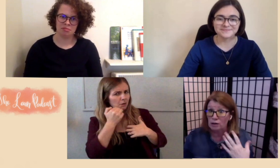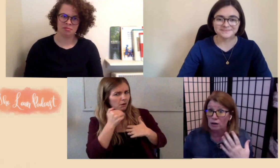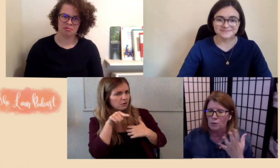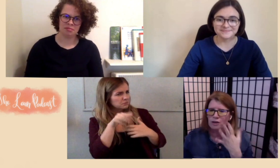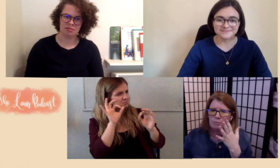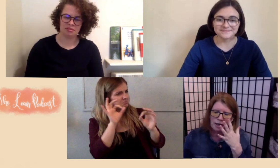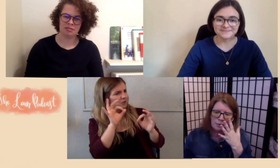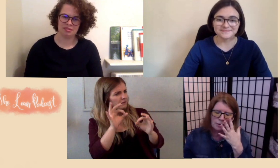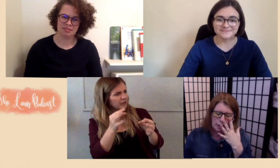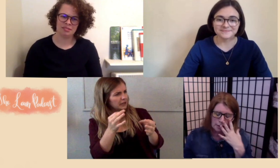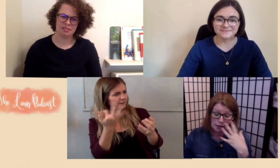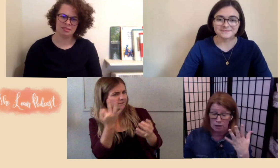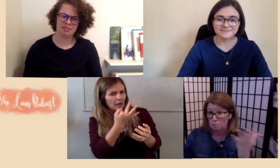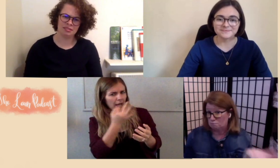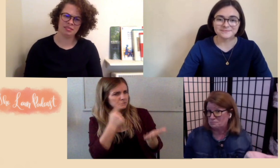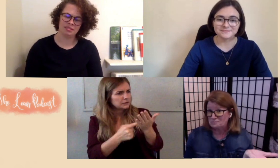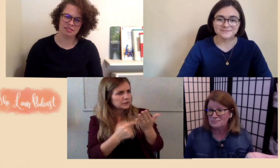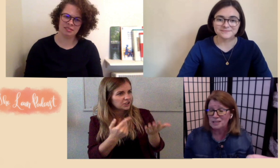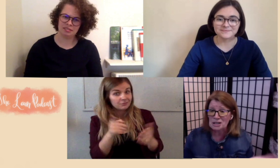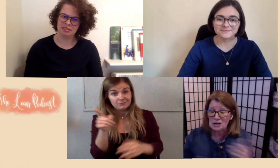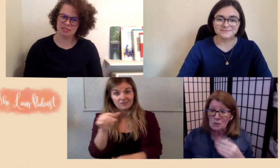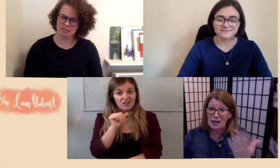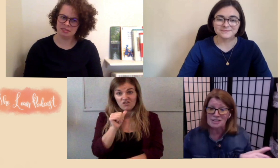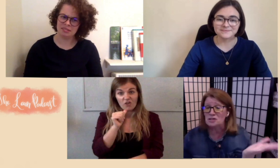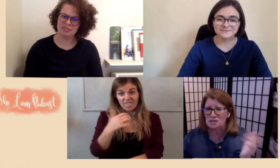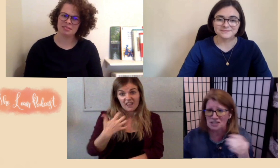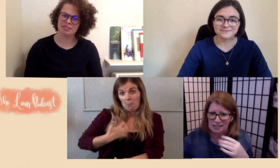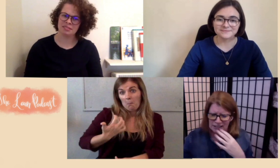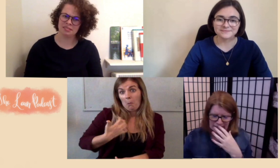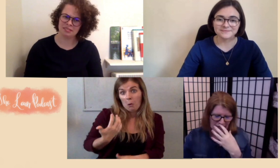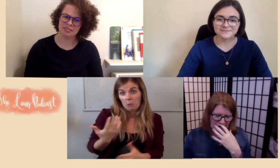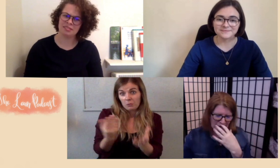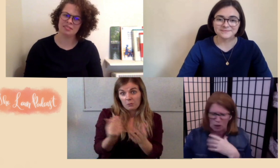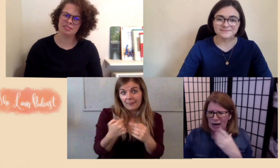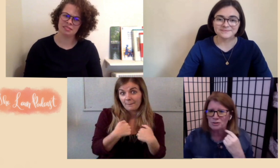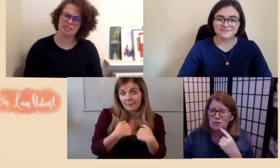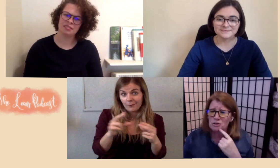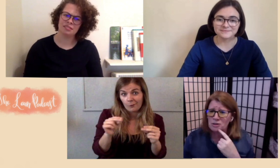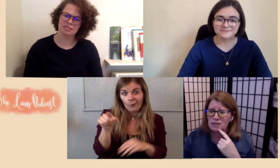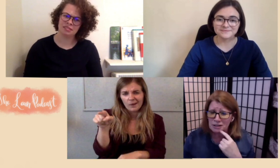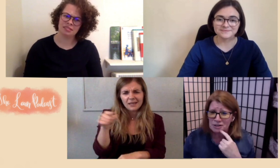And I'm like, (groans), "man, this guy is annoying." And at one point he actually,